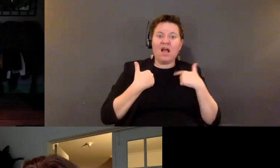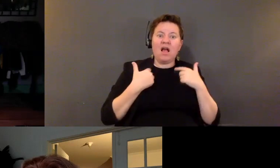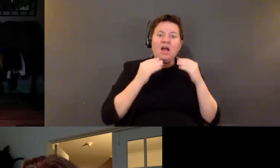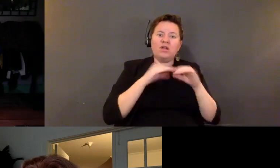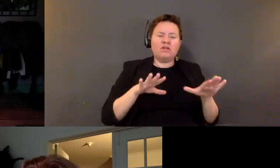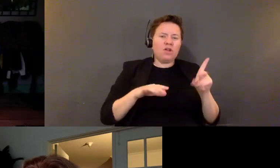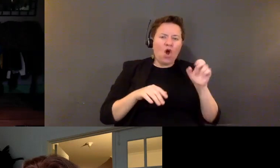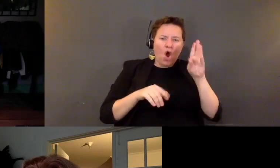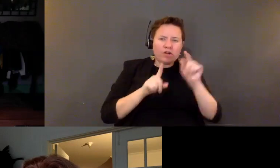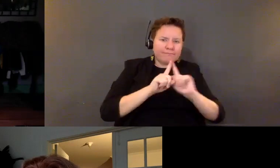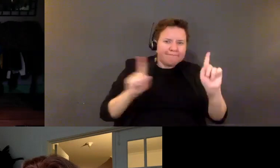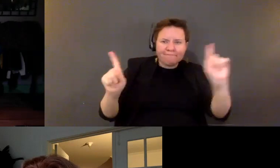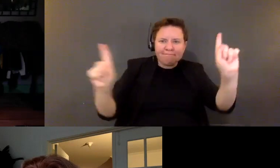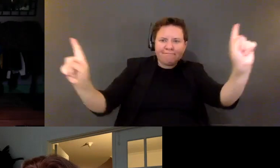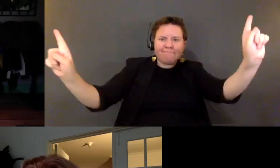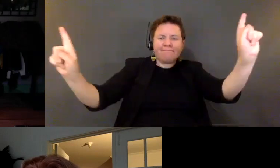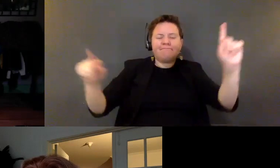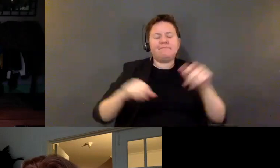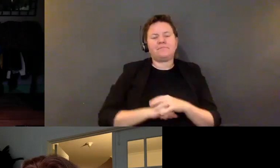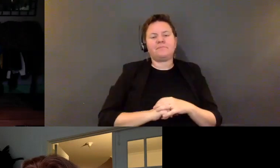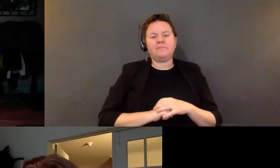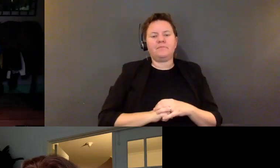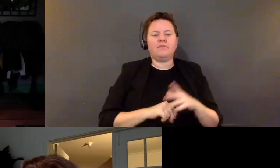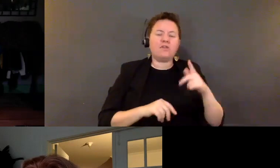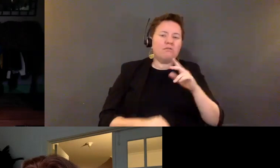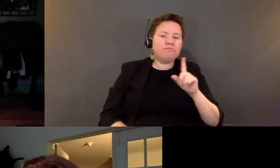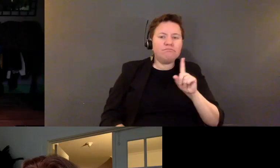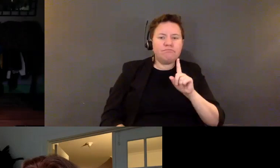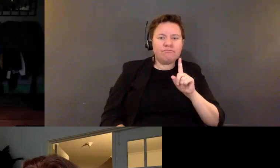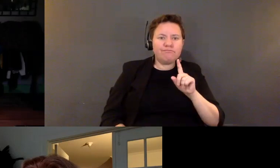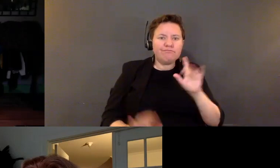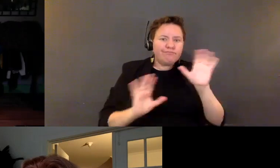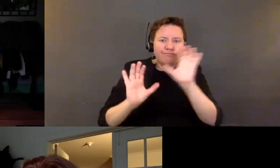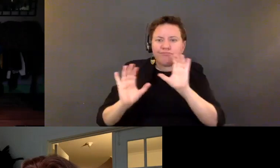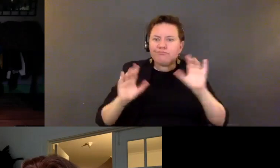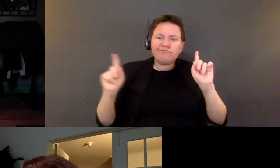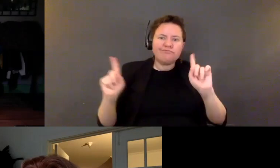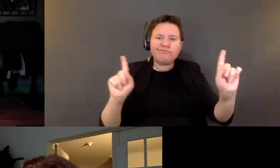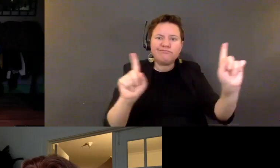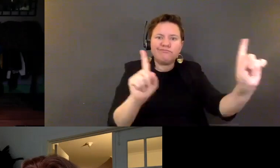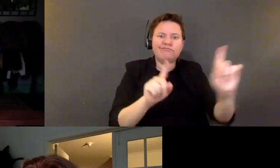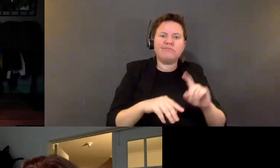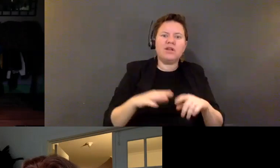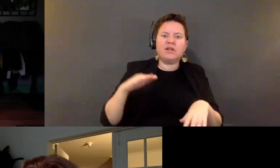maze of keys cases as i wandered off in search of her i passed a sizeable cabinet in the middle